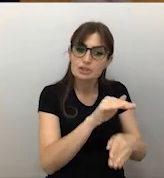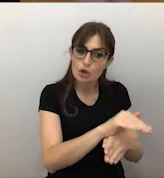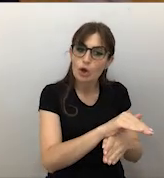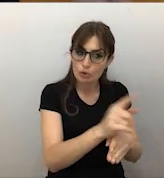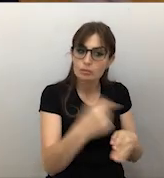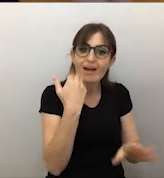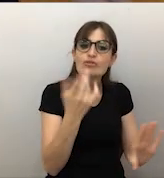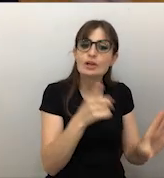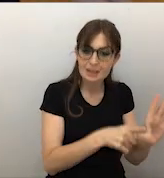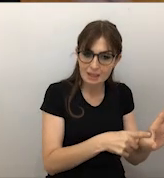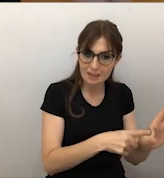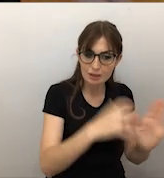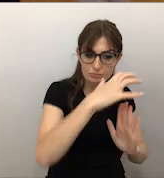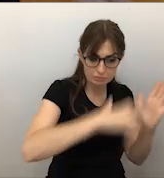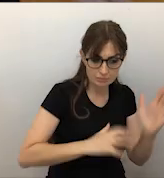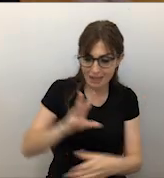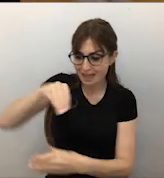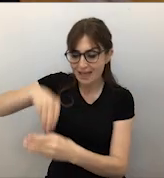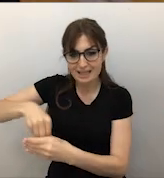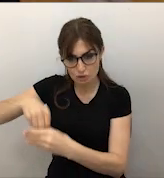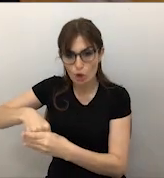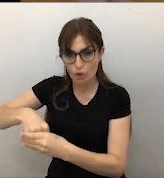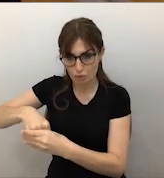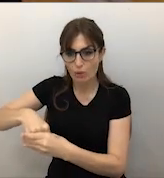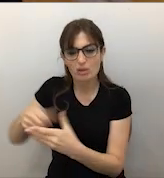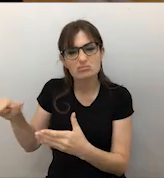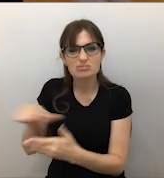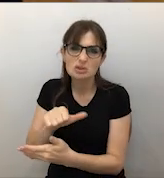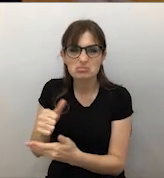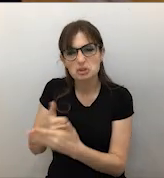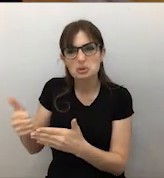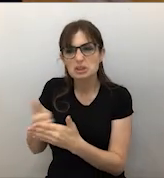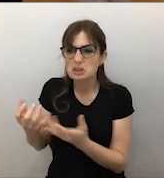prepared annually, internal management accounts are usually prepared monthly